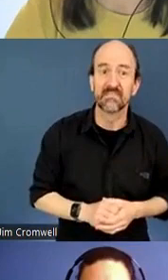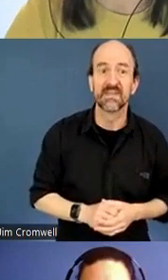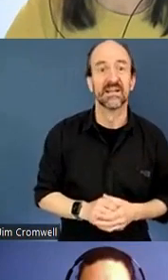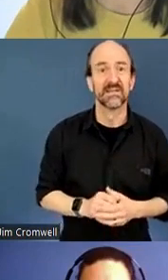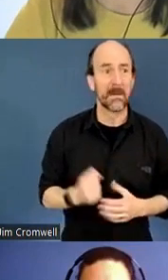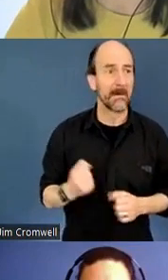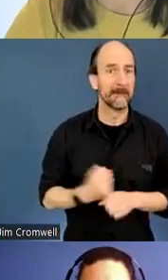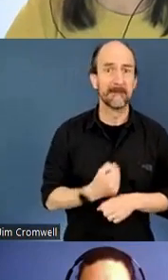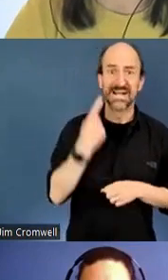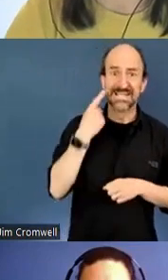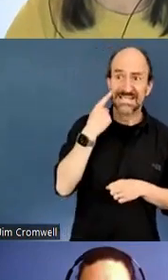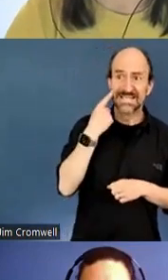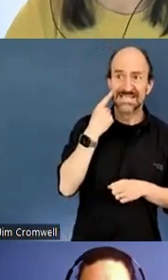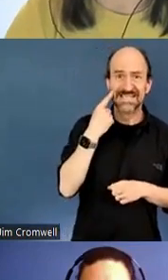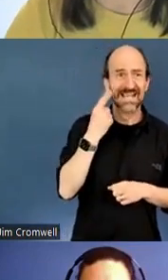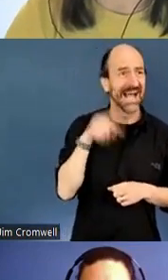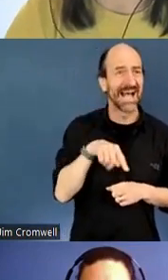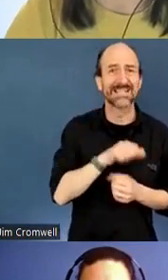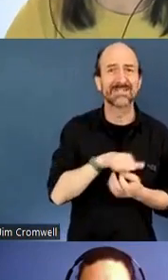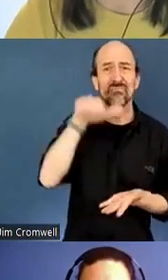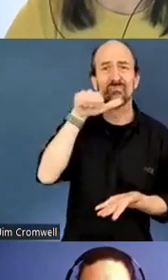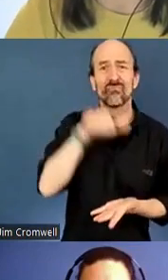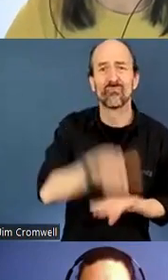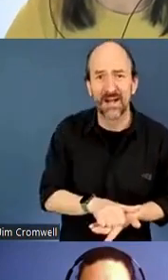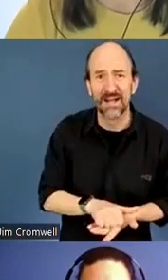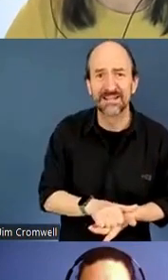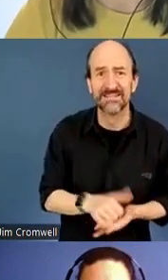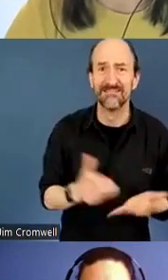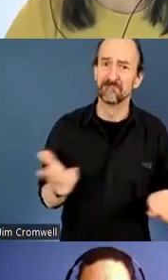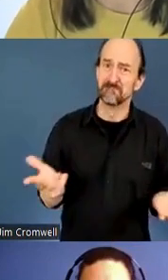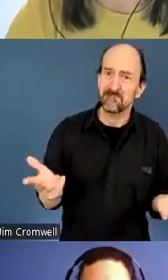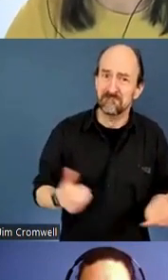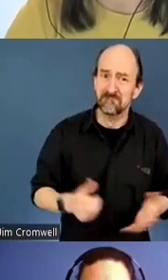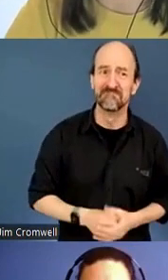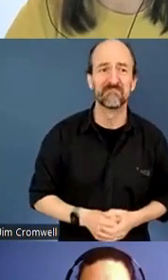the right thing to do. Additionally to that and also